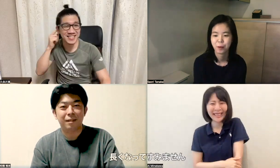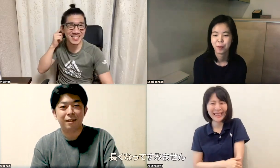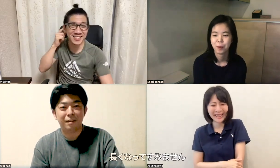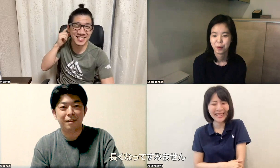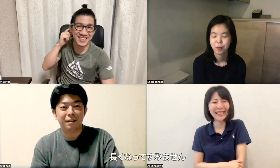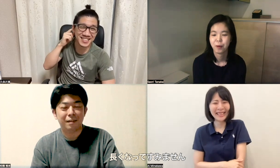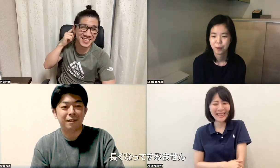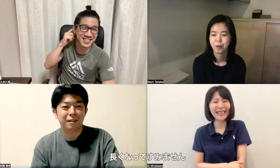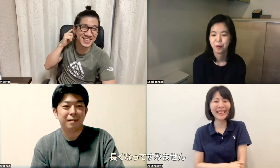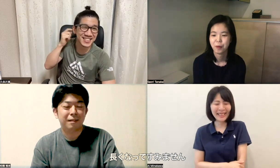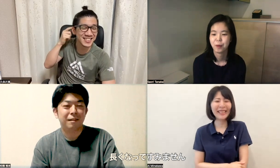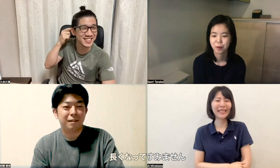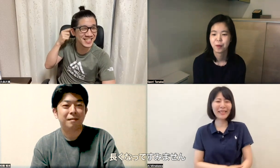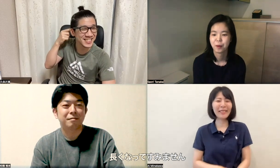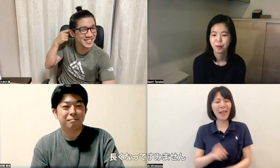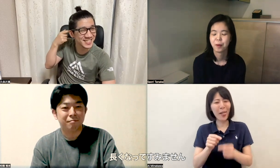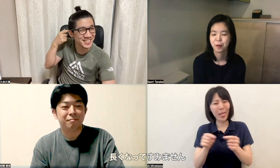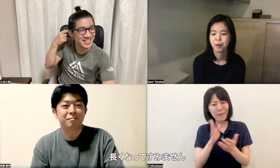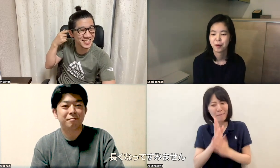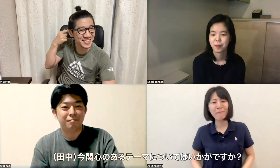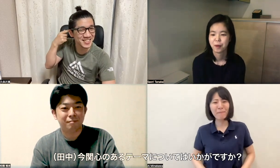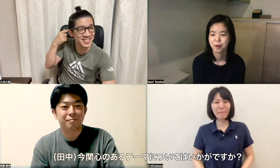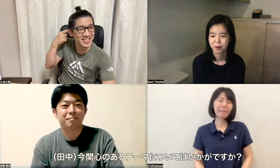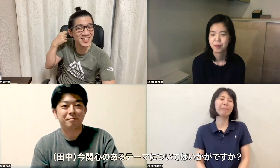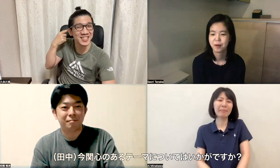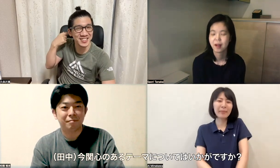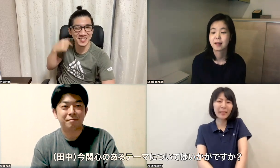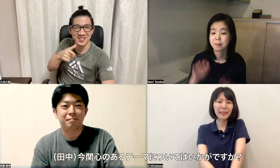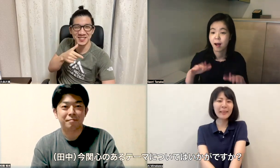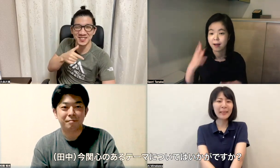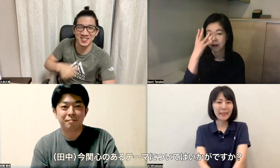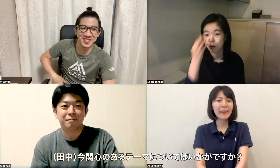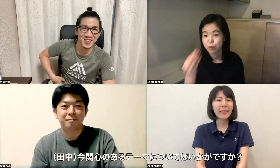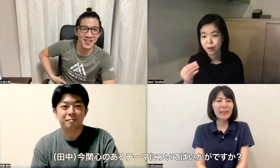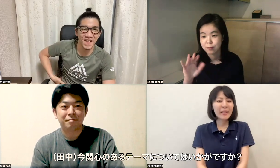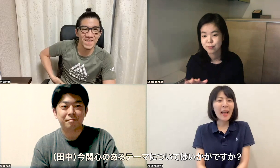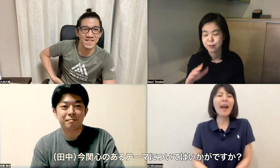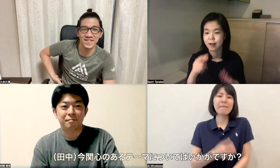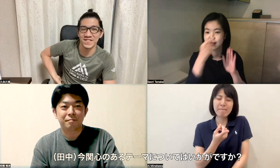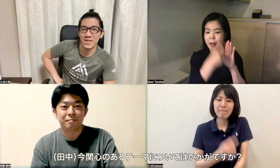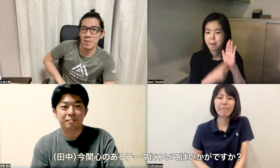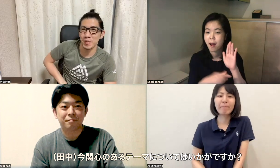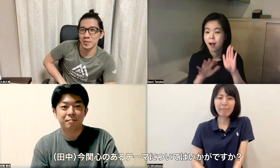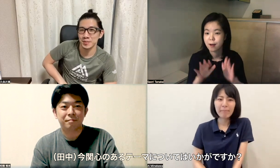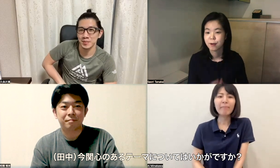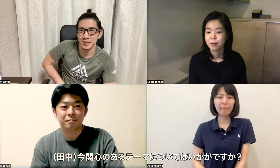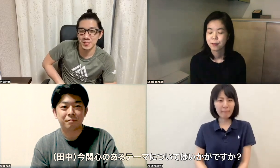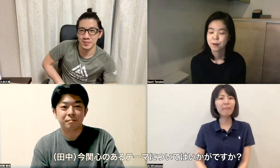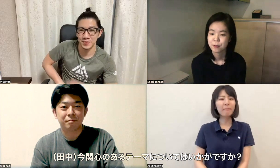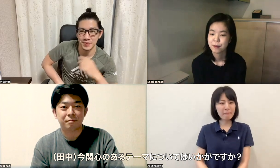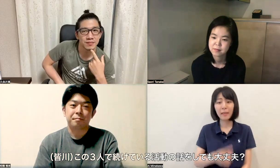Sorry, it was too long. (ST) Do you have any theme that you are interested in?